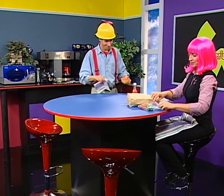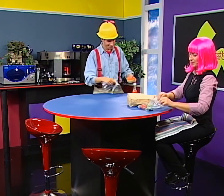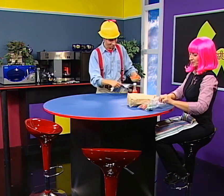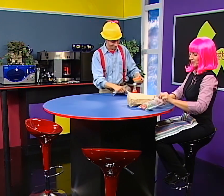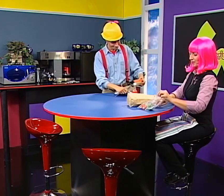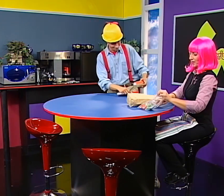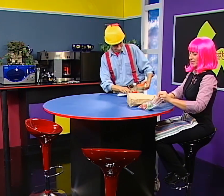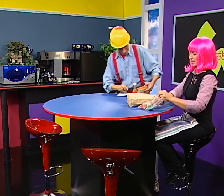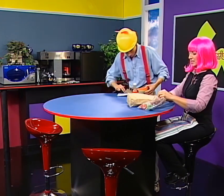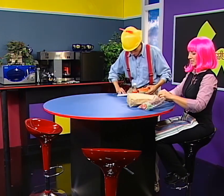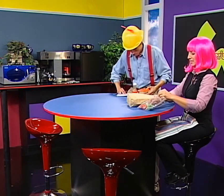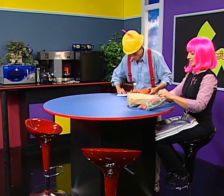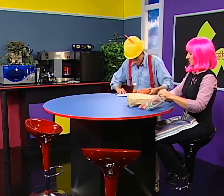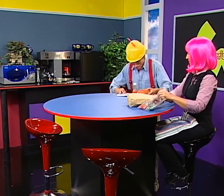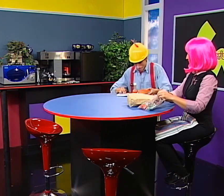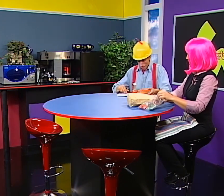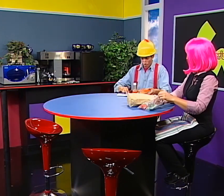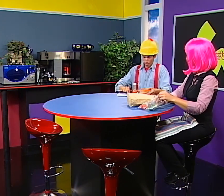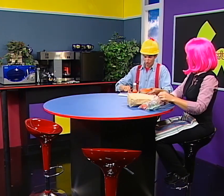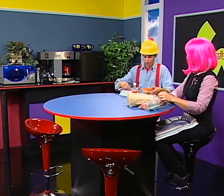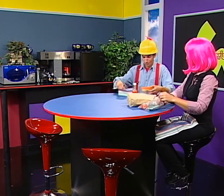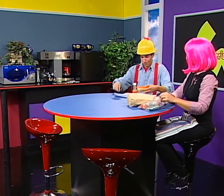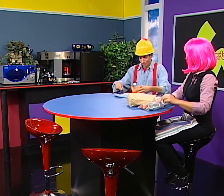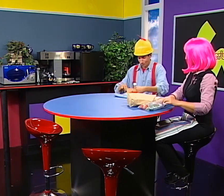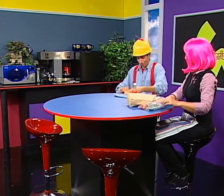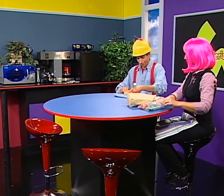(HUMMING)